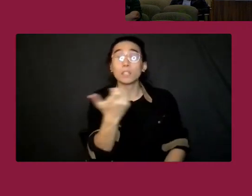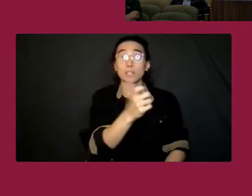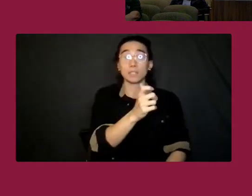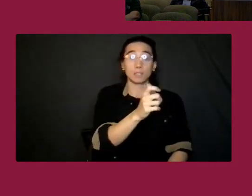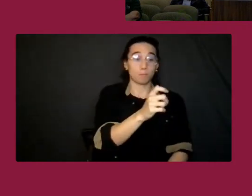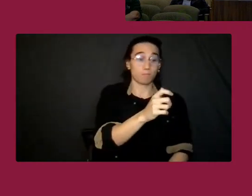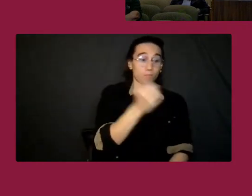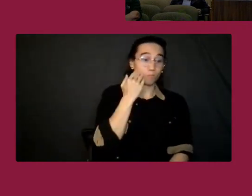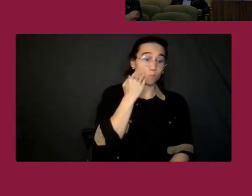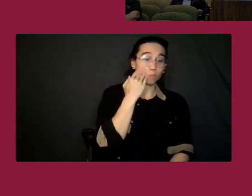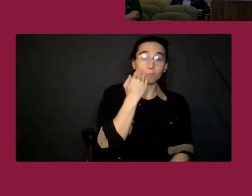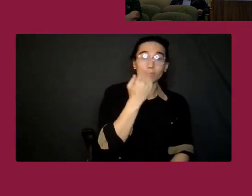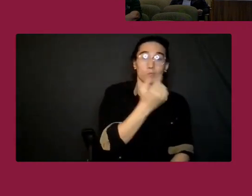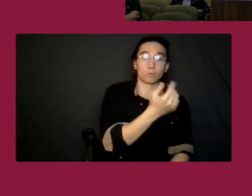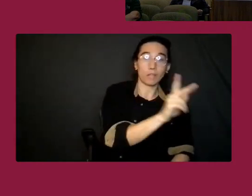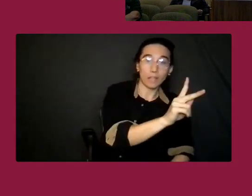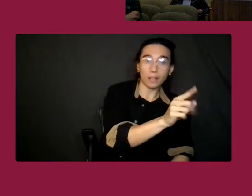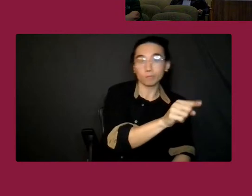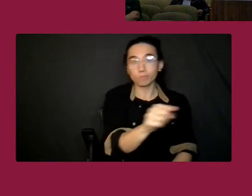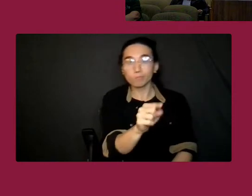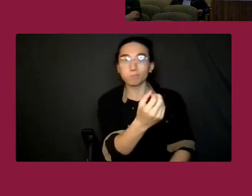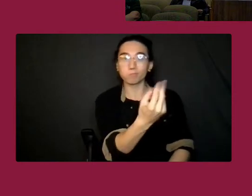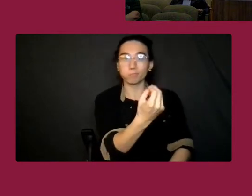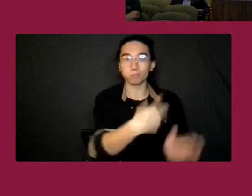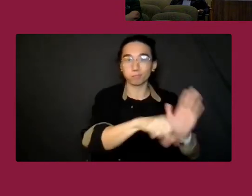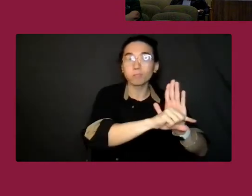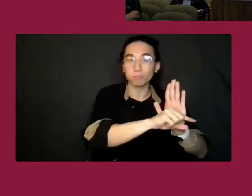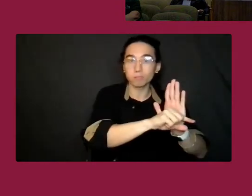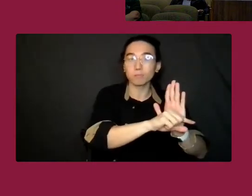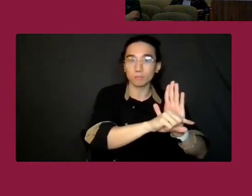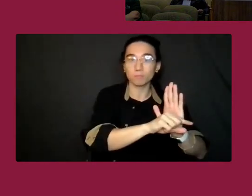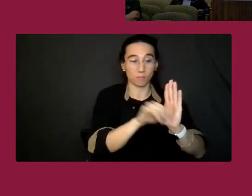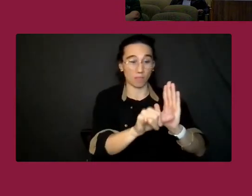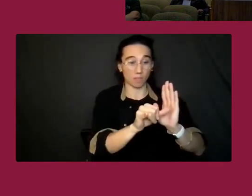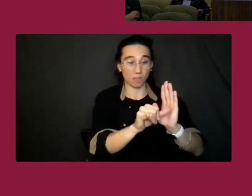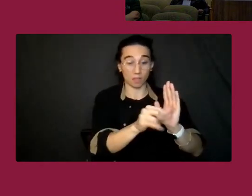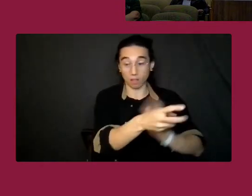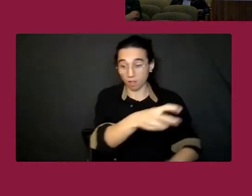not necessarily in certain regions, are lowering. So the lower division